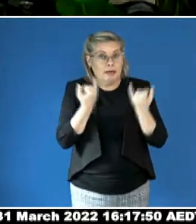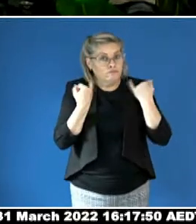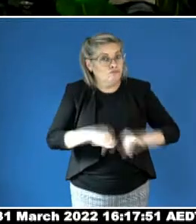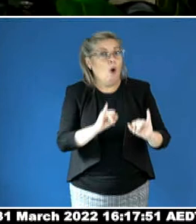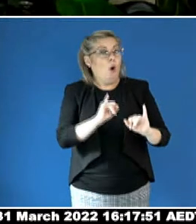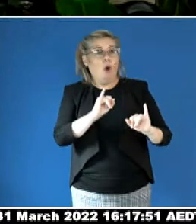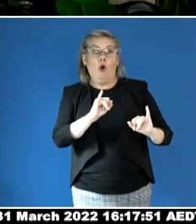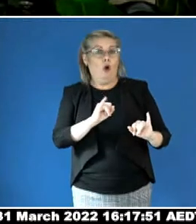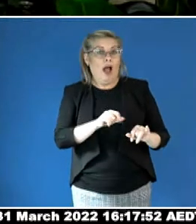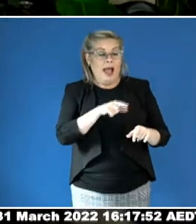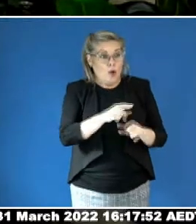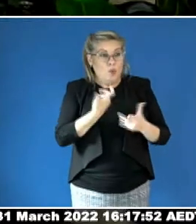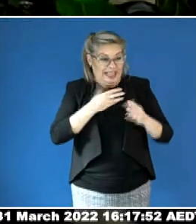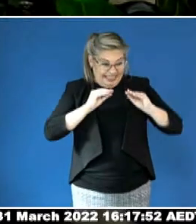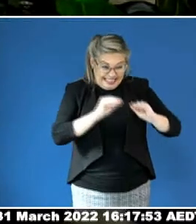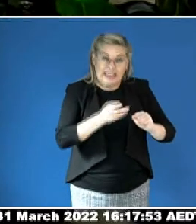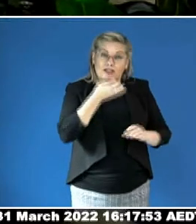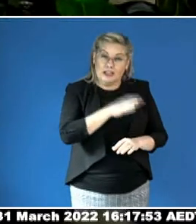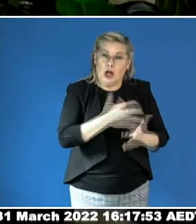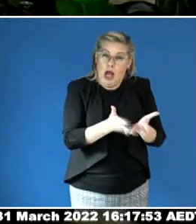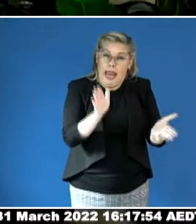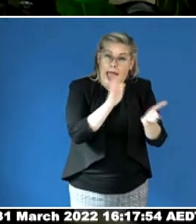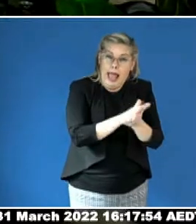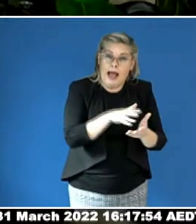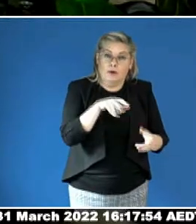And this is a quote from the Therapist Neurodiversity Collective: